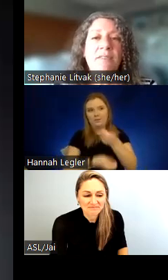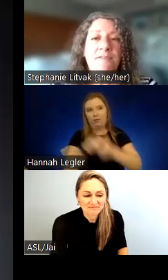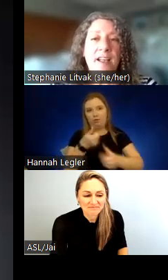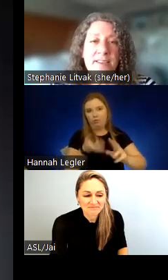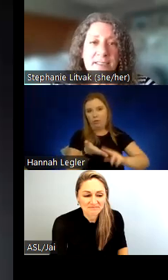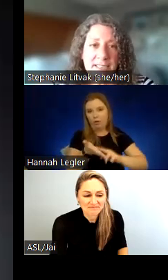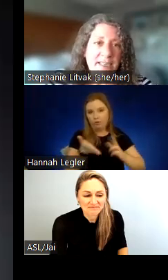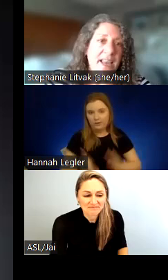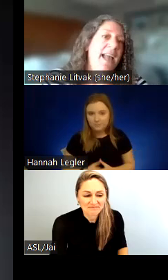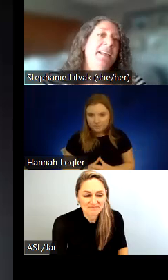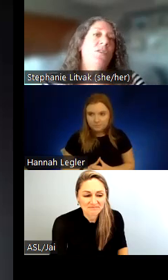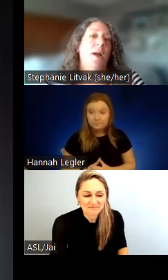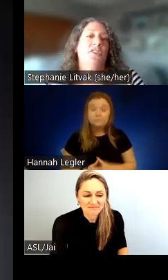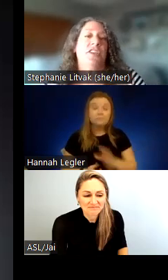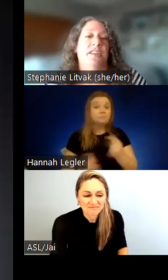And finally, any questions.